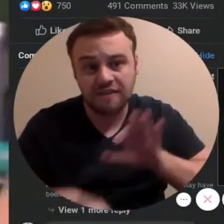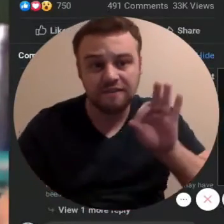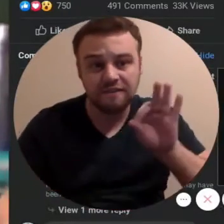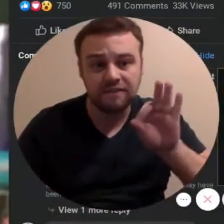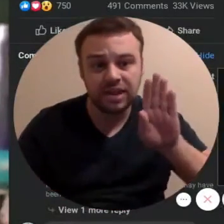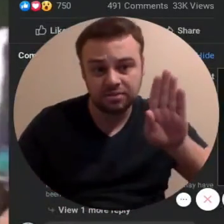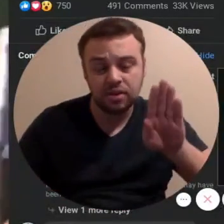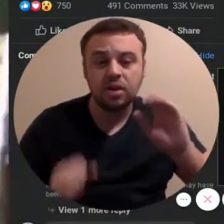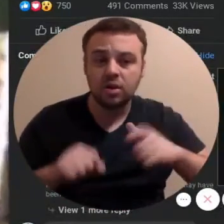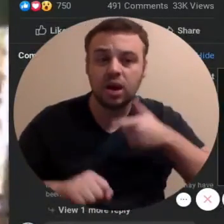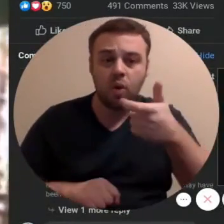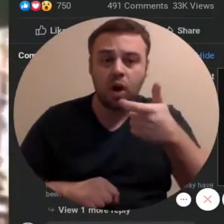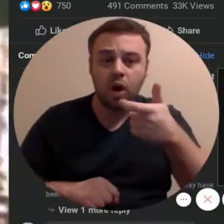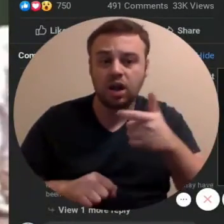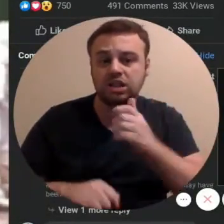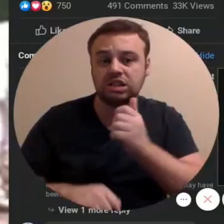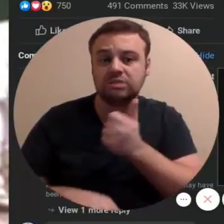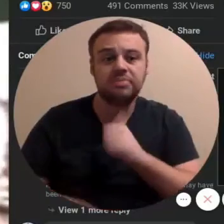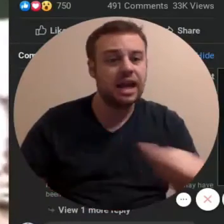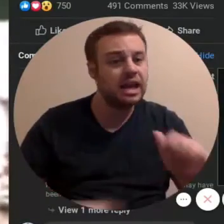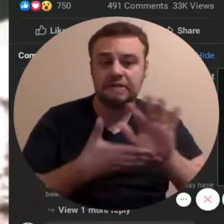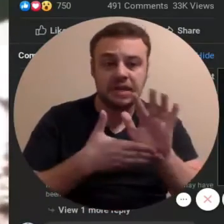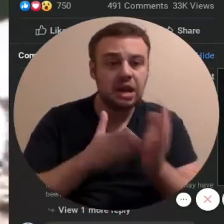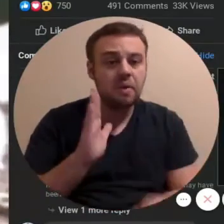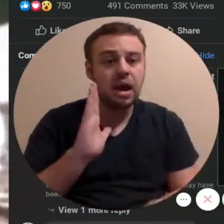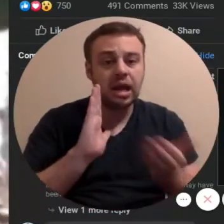You can also go see them on our YouTube channel: